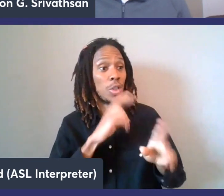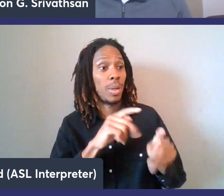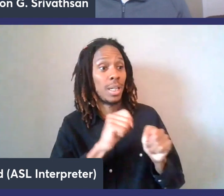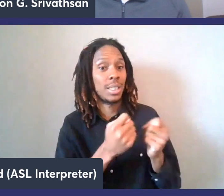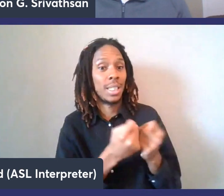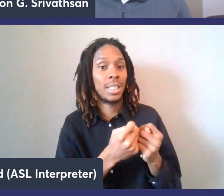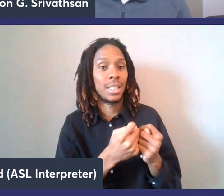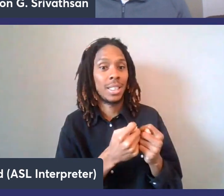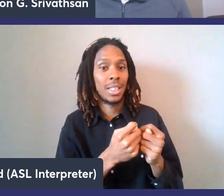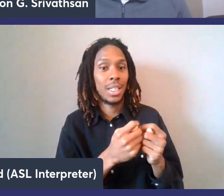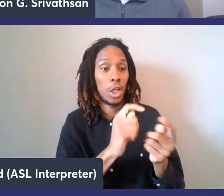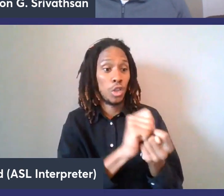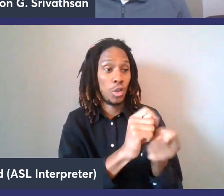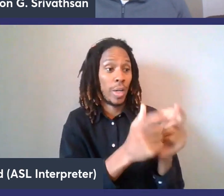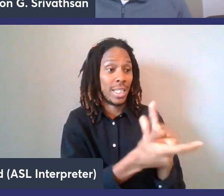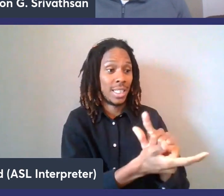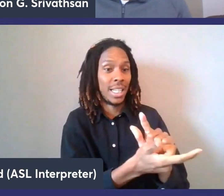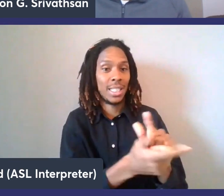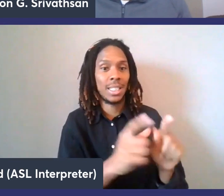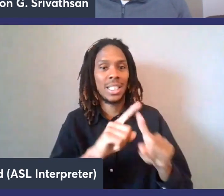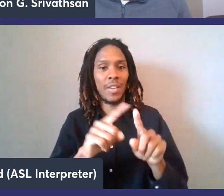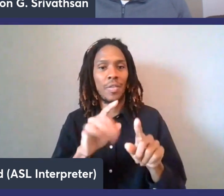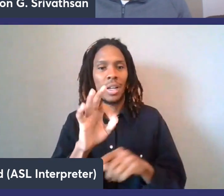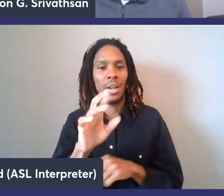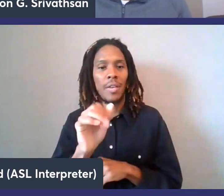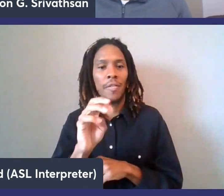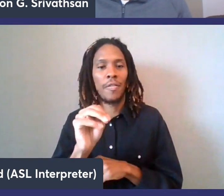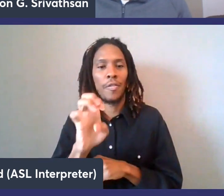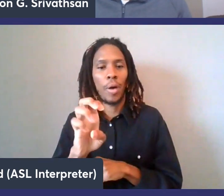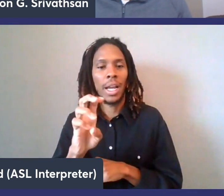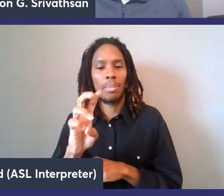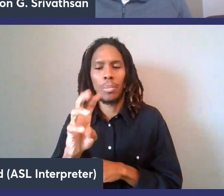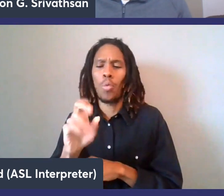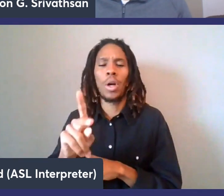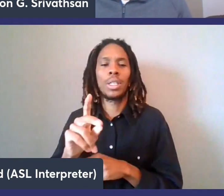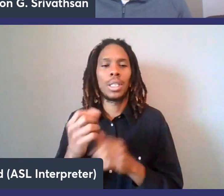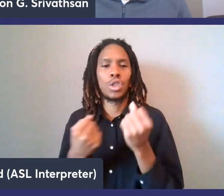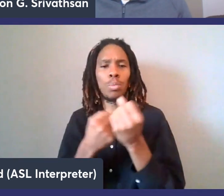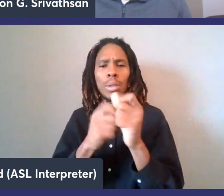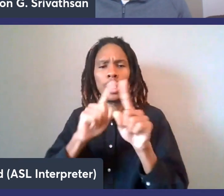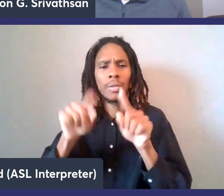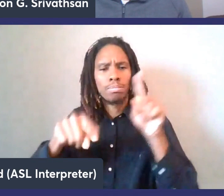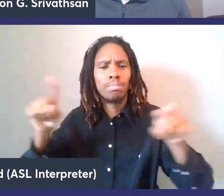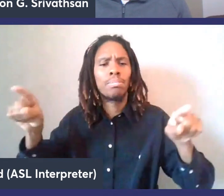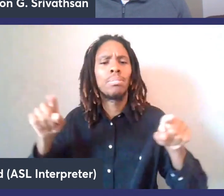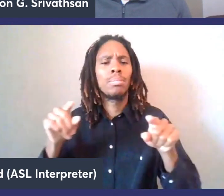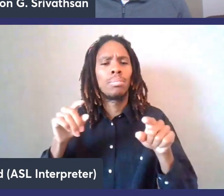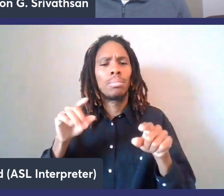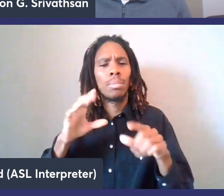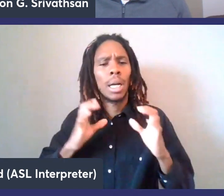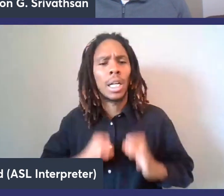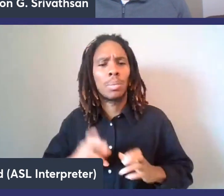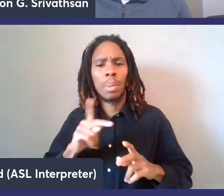our response framework to different languages to support our customers in non-English native countries,